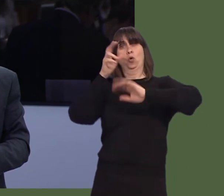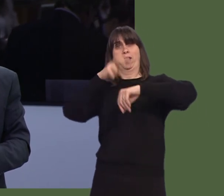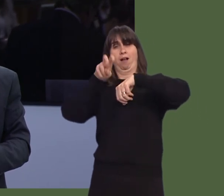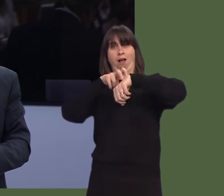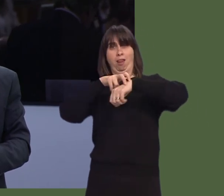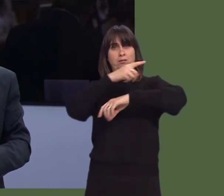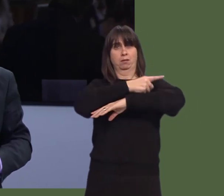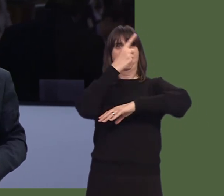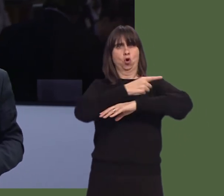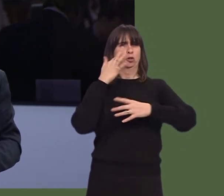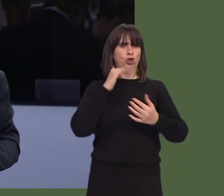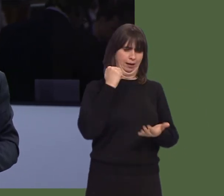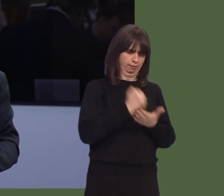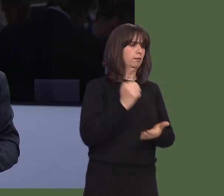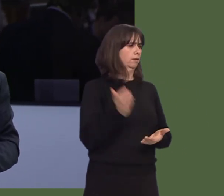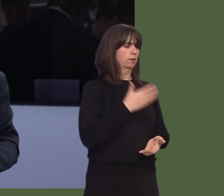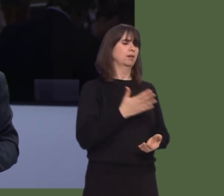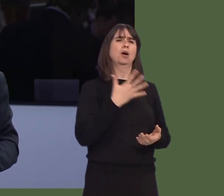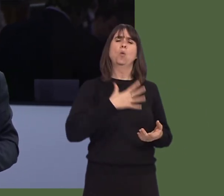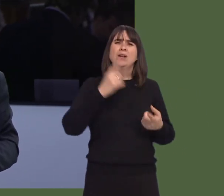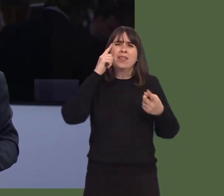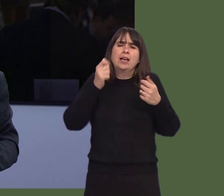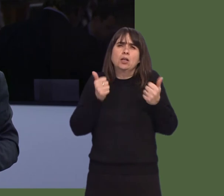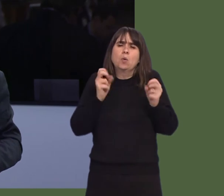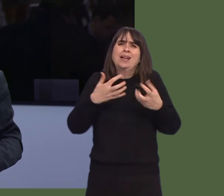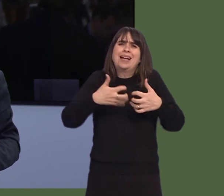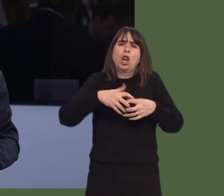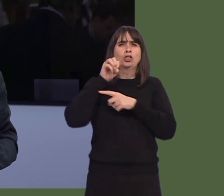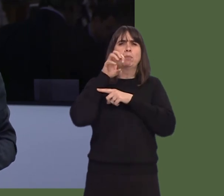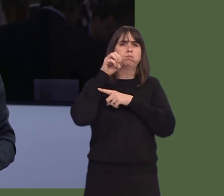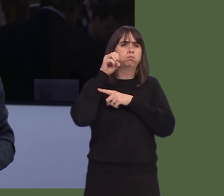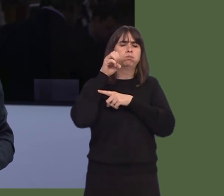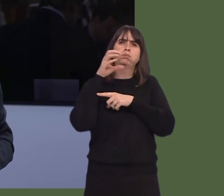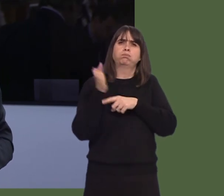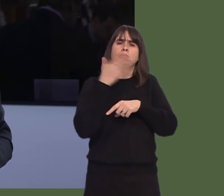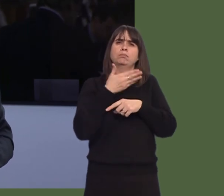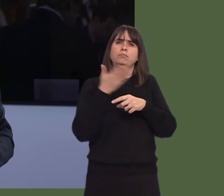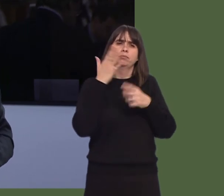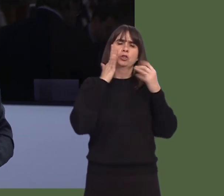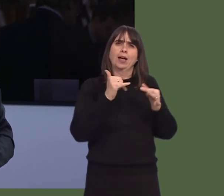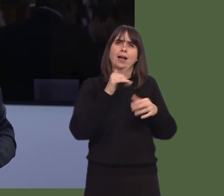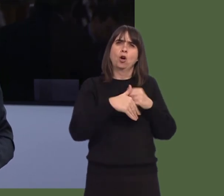that Wales doesnít currently have. Of course, as the First Minister will be aware, there is a very close historic link between